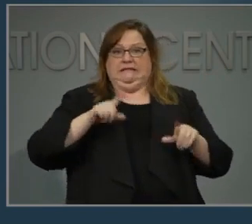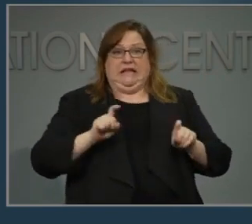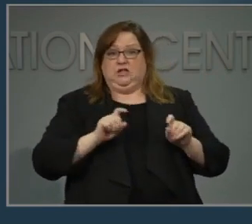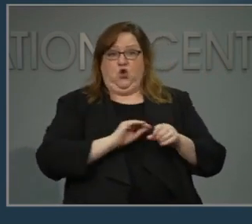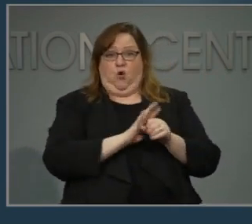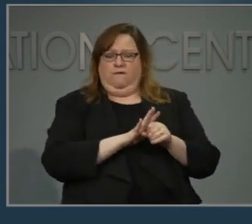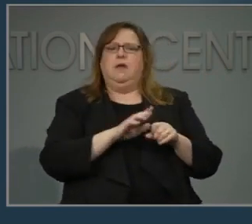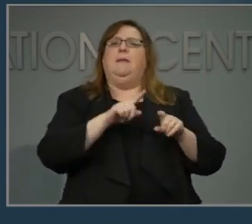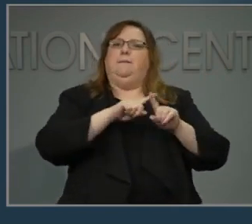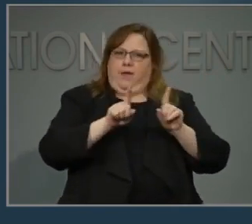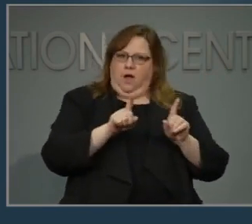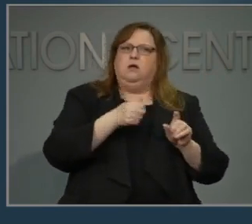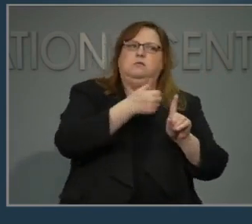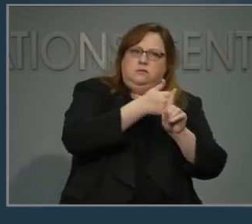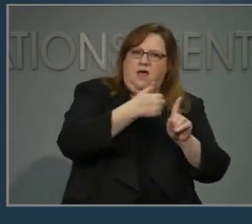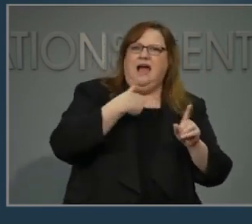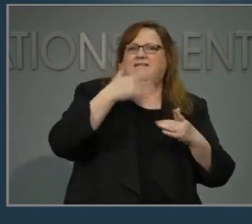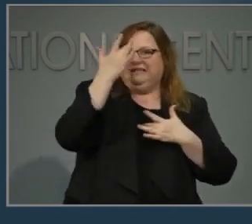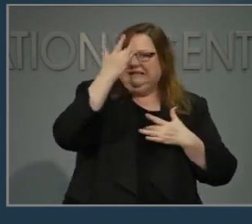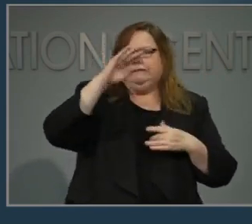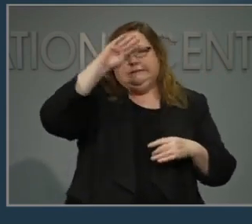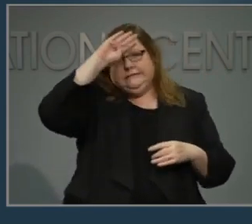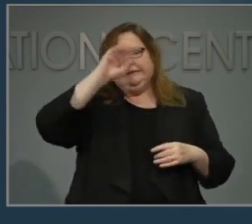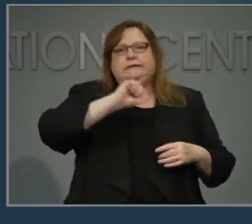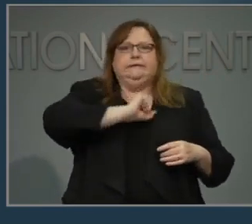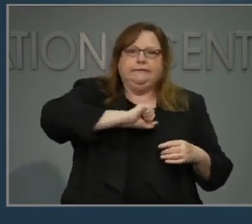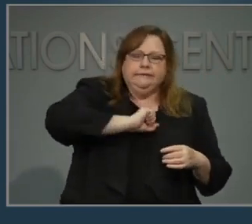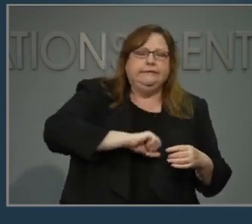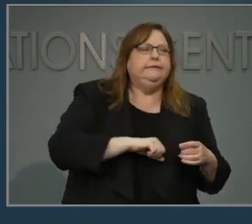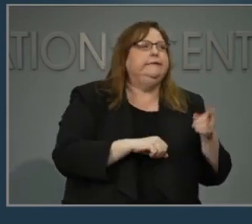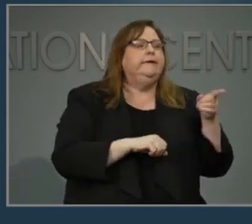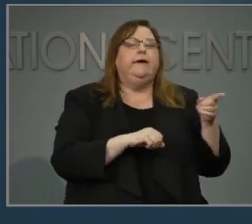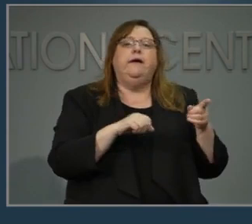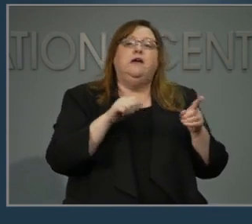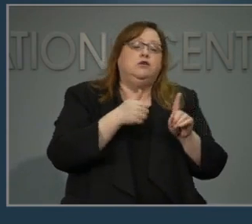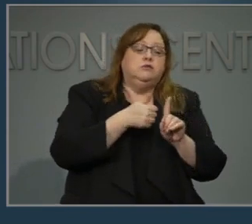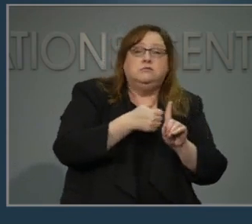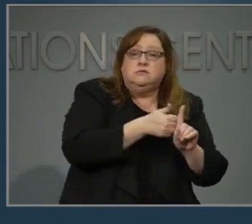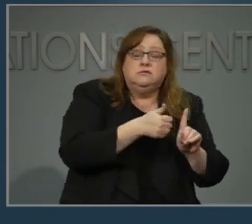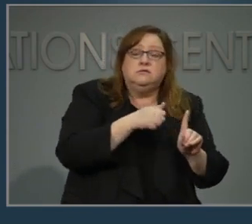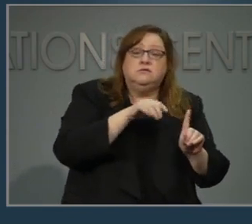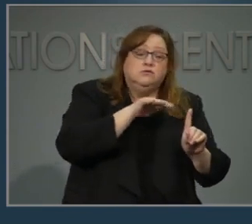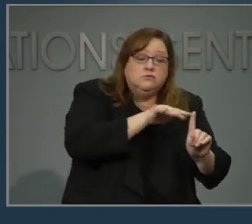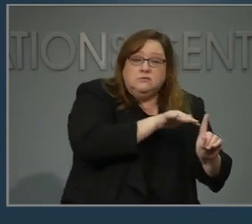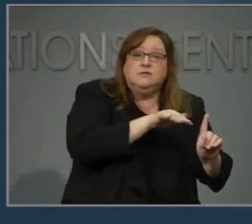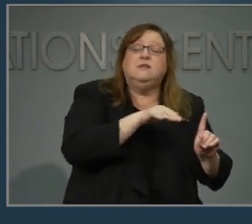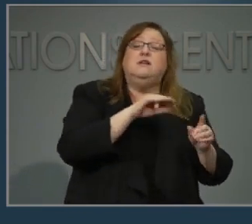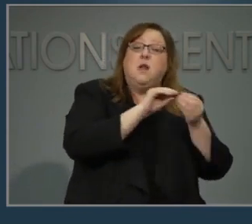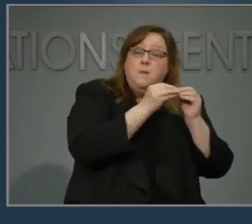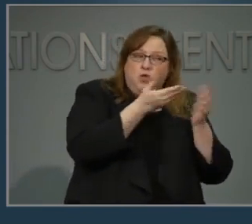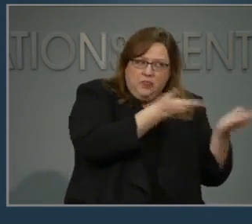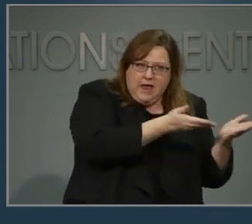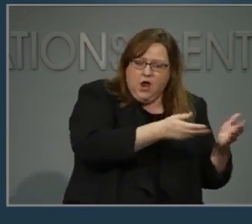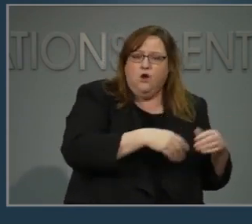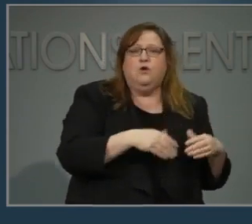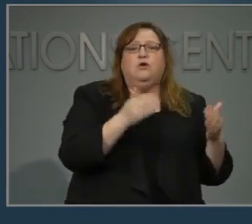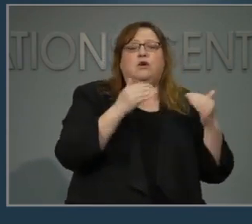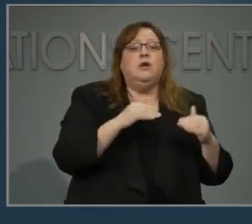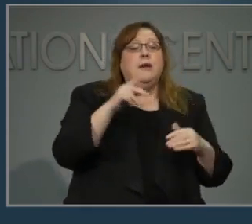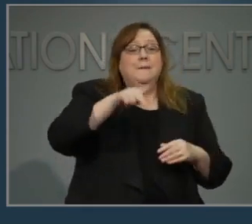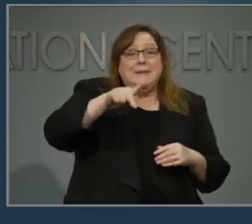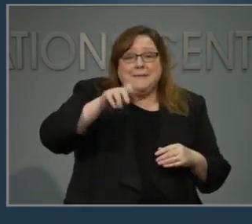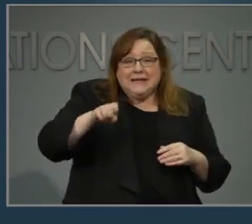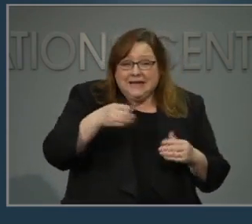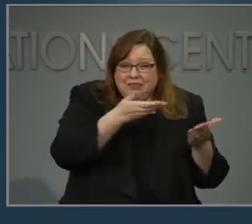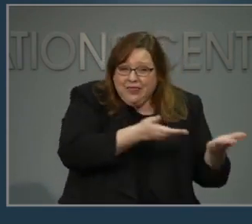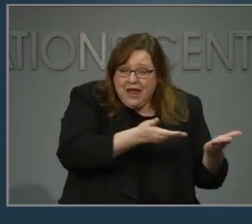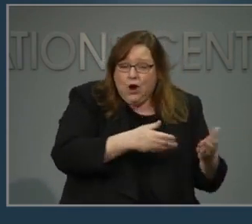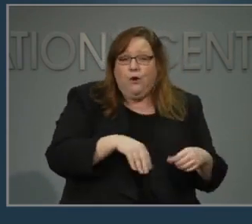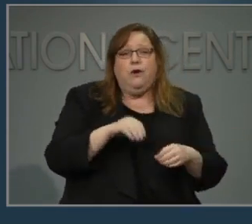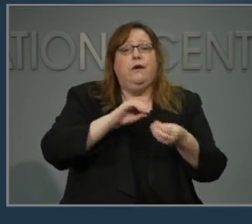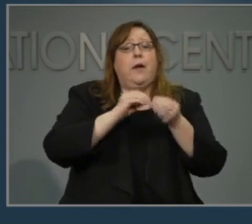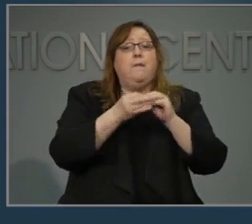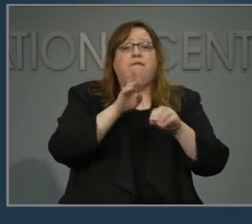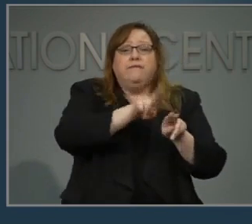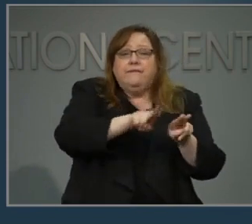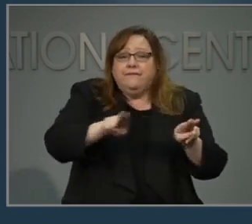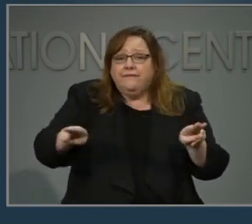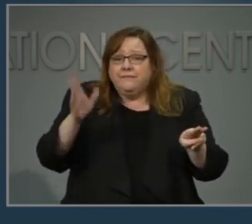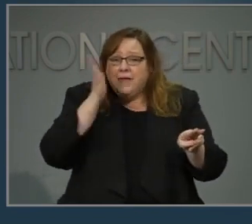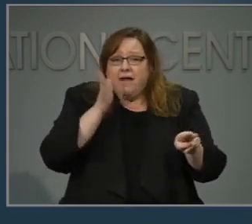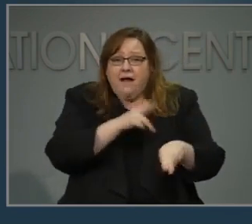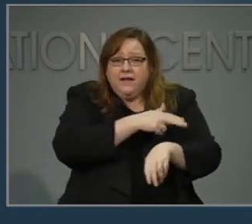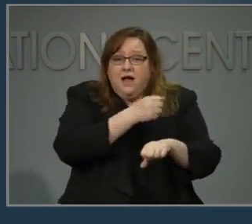THE UPDATED DASHBOARD INCLUDES AN ENHANCED NORTH CAROLINA MAP, SECTIONS ON COVID-LIKE ILLNESS SURVEILLANCE, TESTING AND HOSPITALIZATION, CONTACT TRACING, P.P.E., AND CONGREGATE